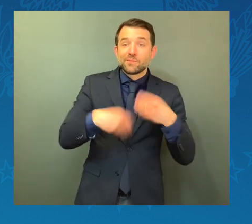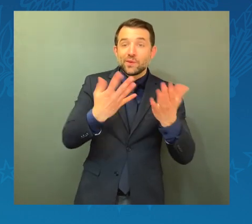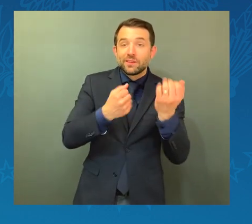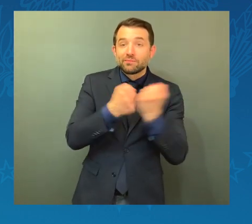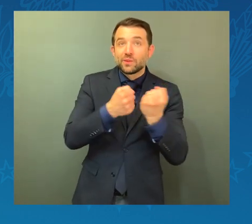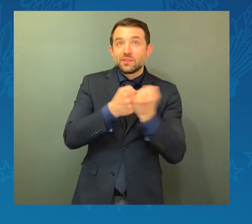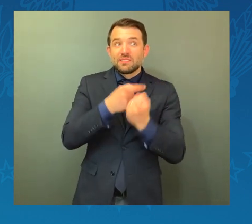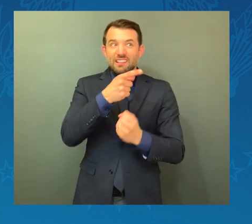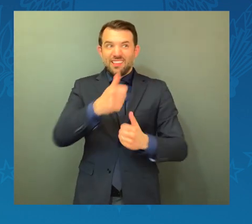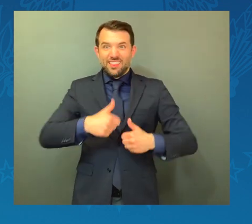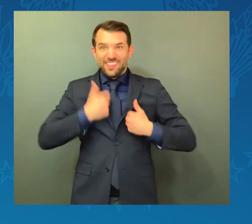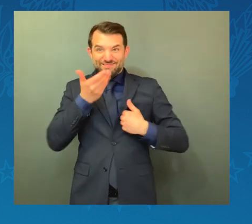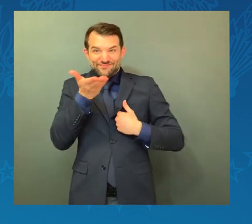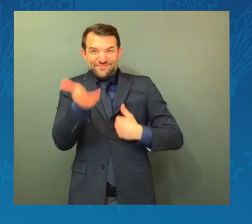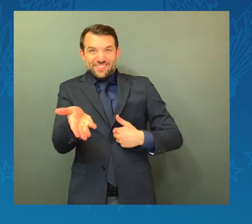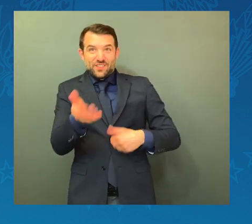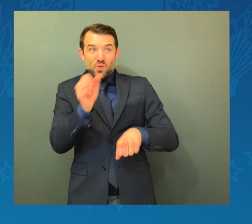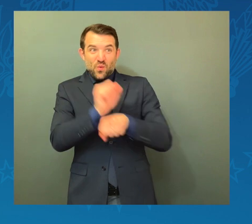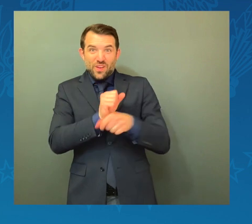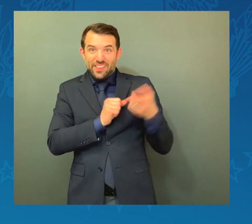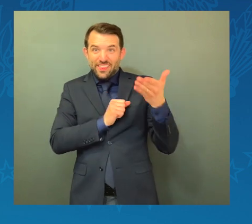They know the people to whom they are lending.